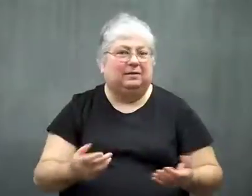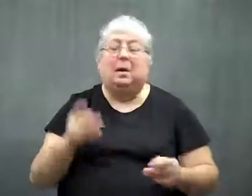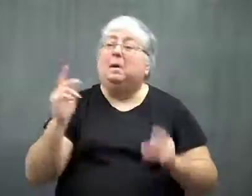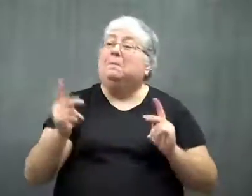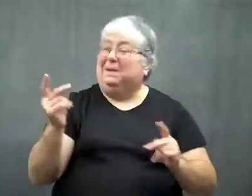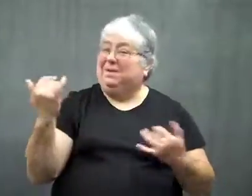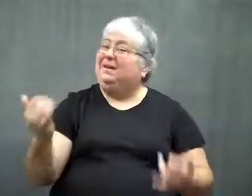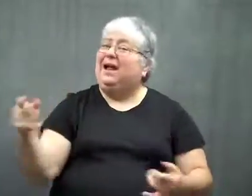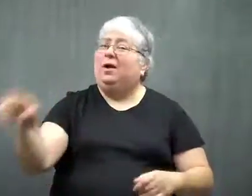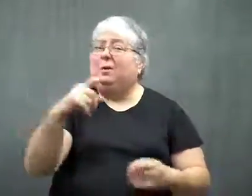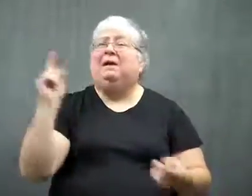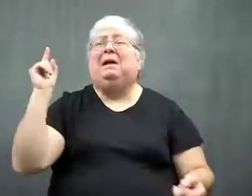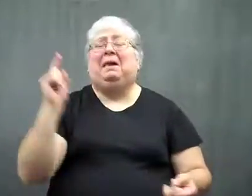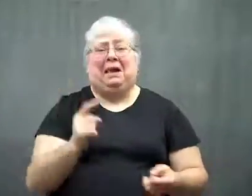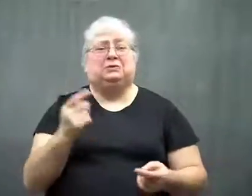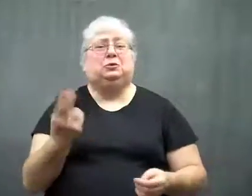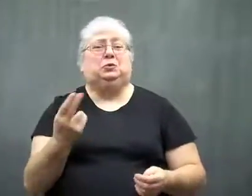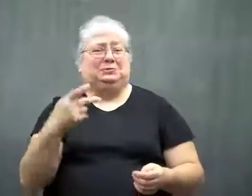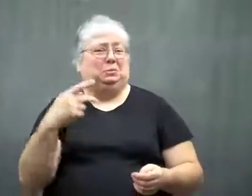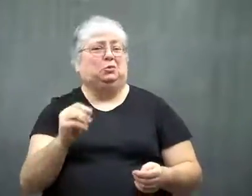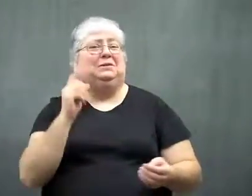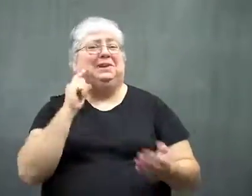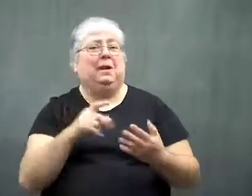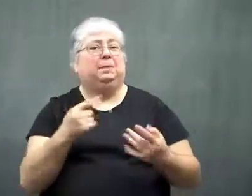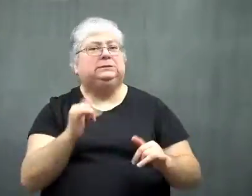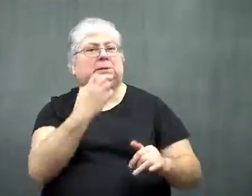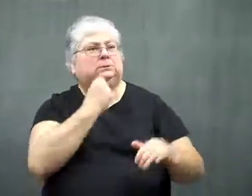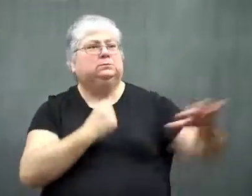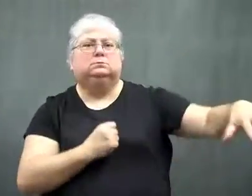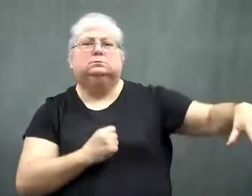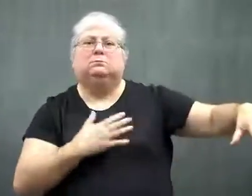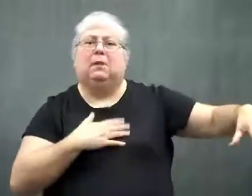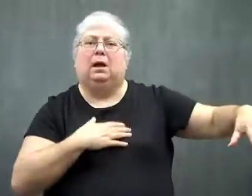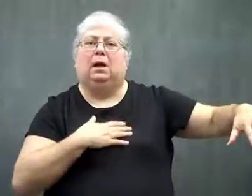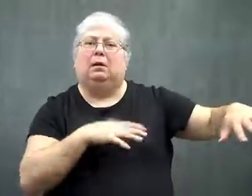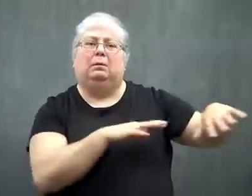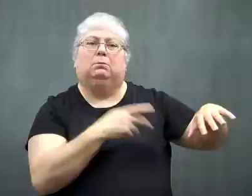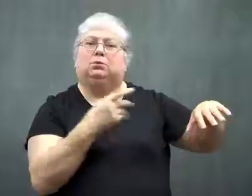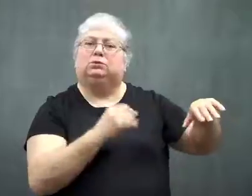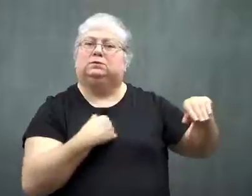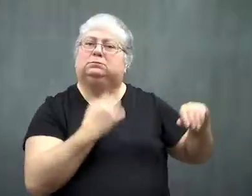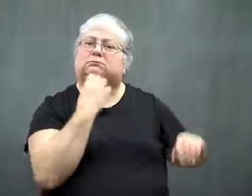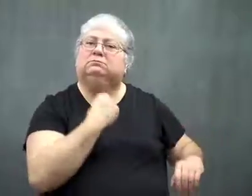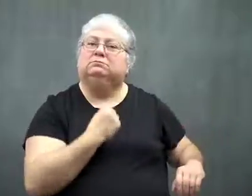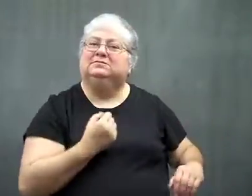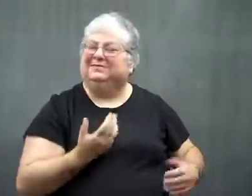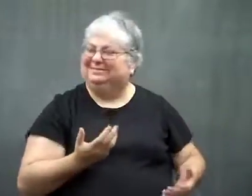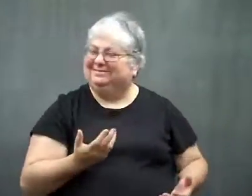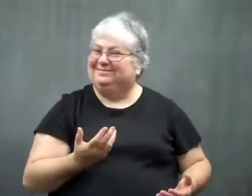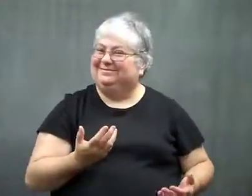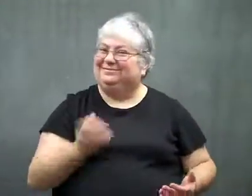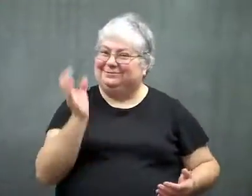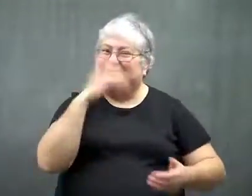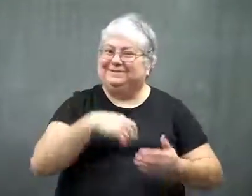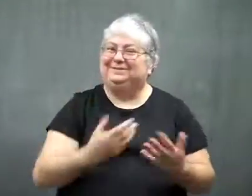Even though they don't use the local post office as much, people don't want to lose it.